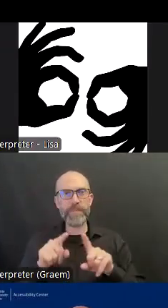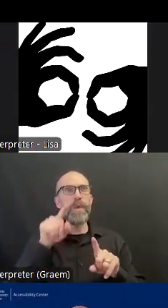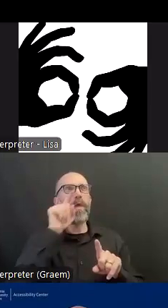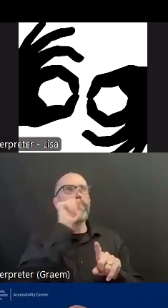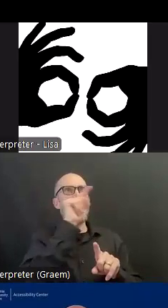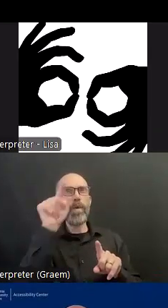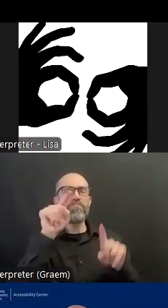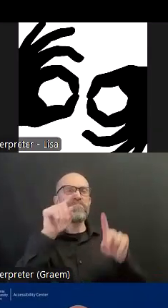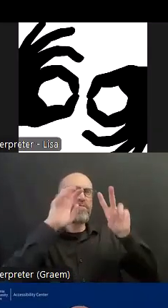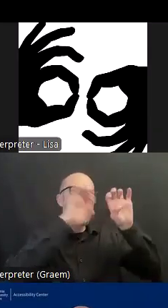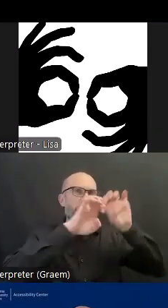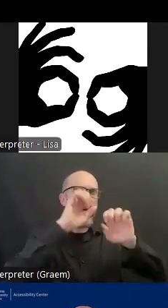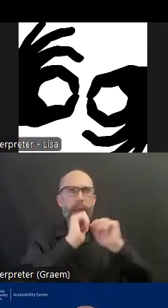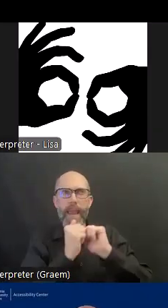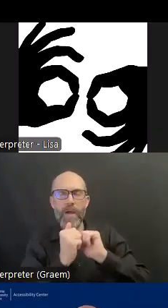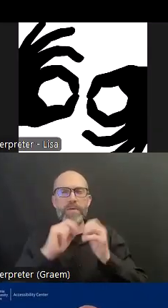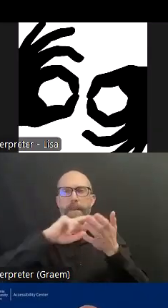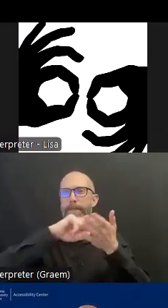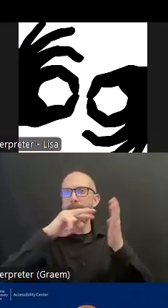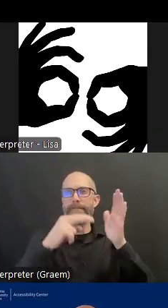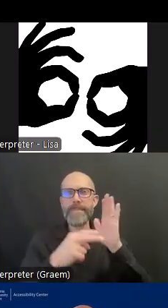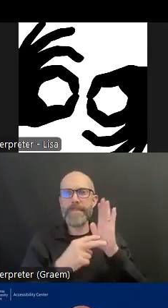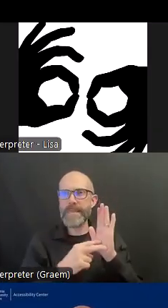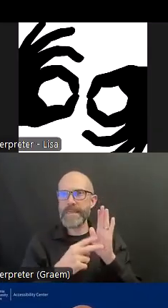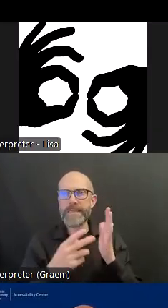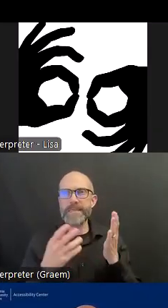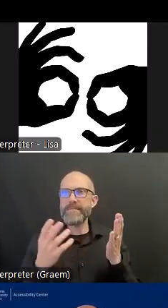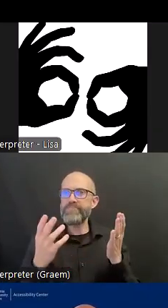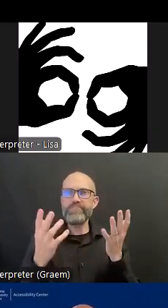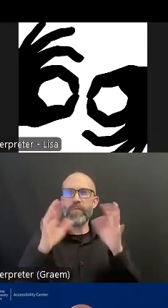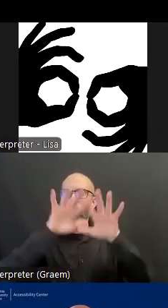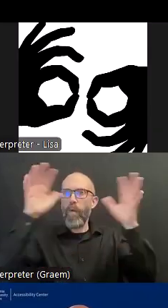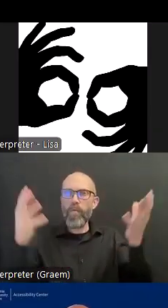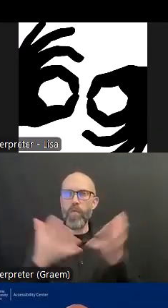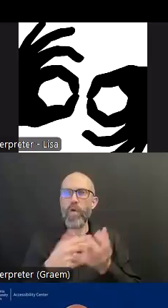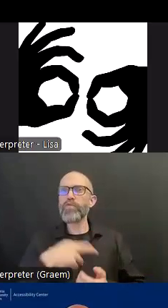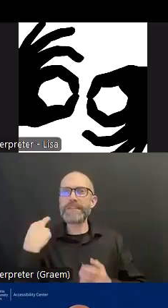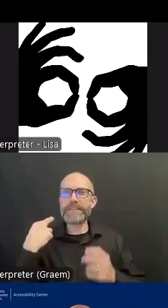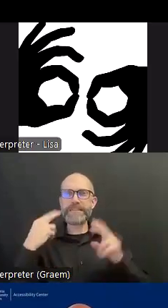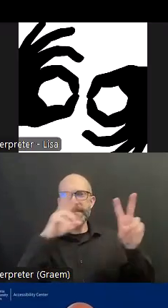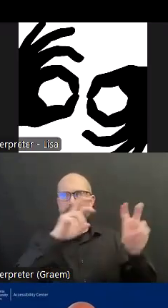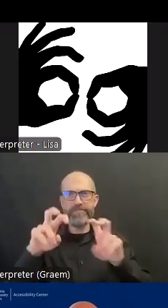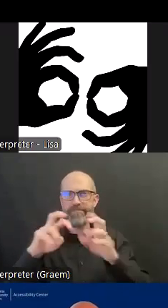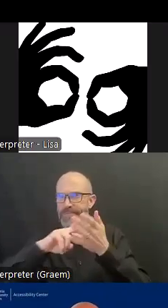and what it would mean towards coming to an overall risk assessment.